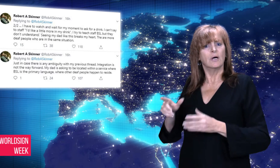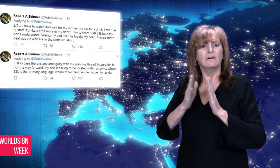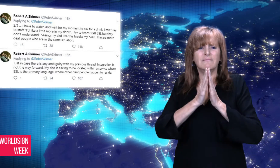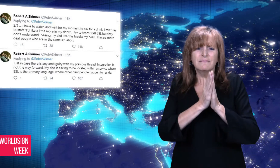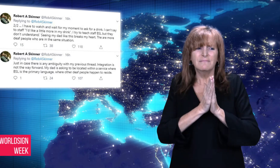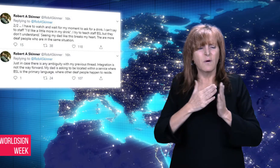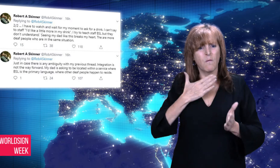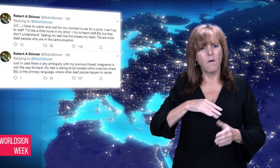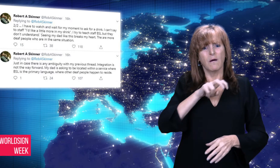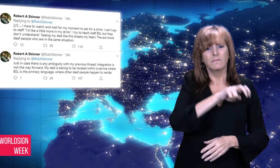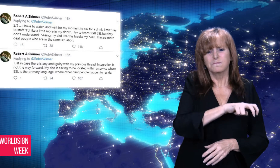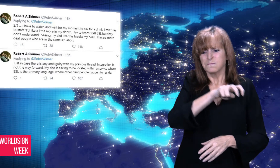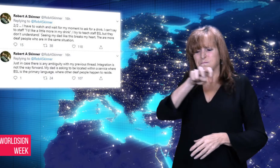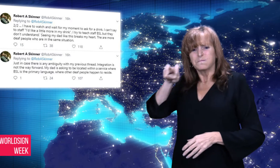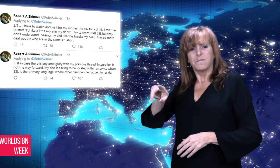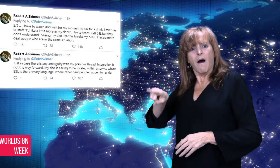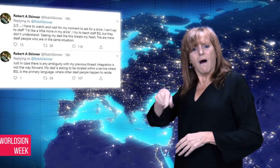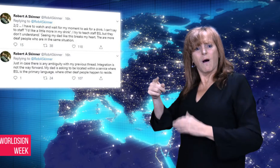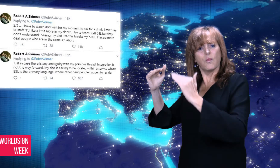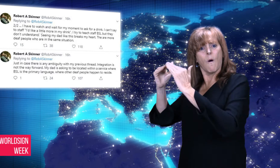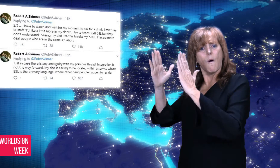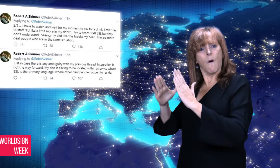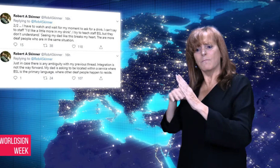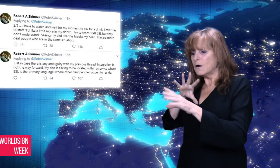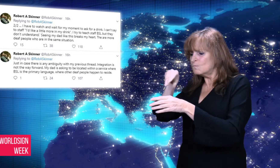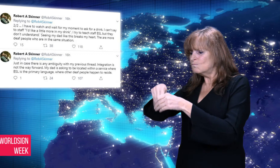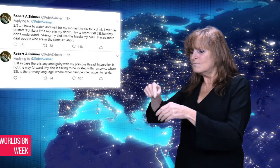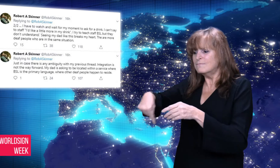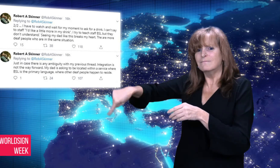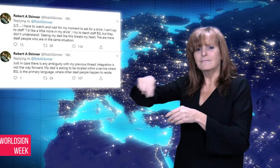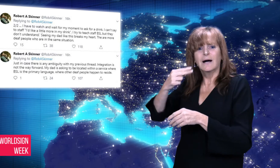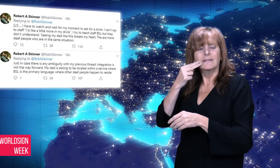relocate him to another home with other deaf